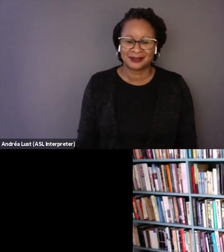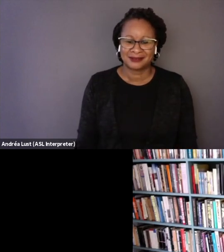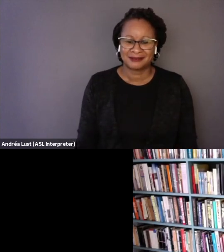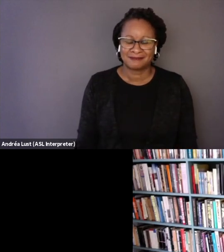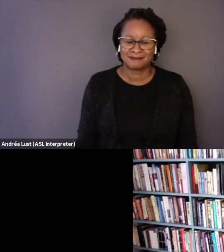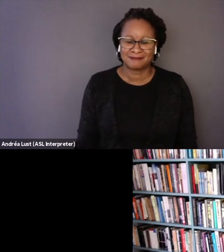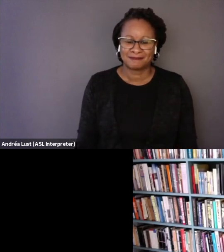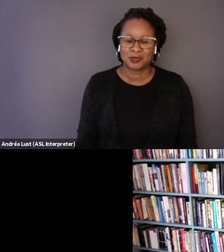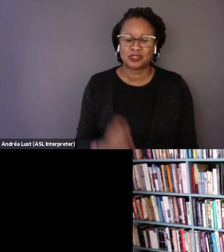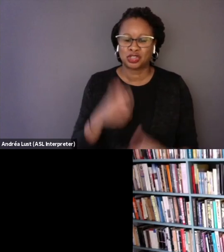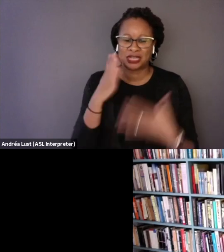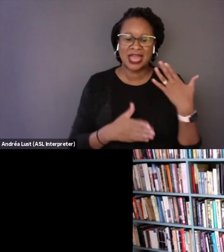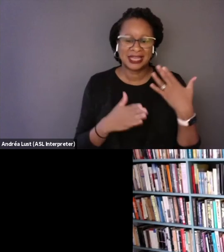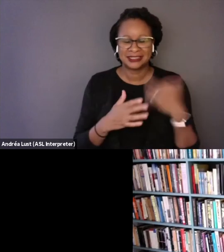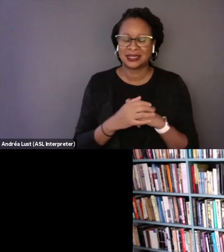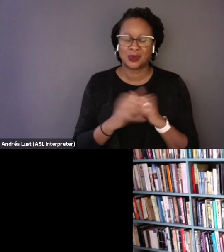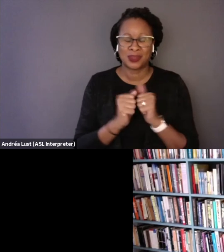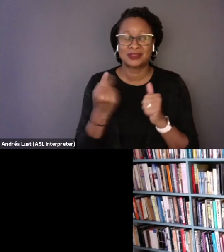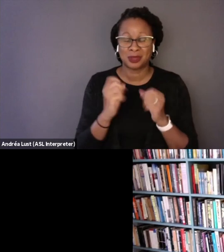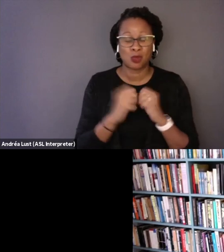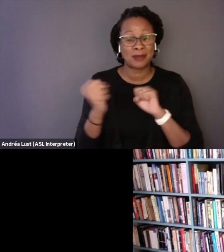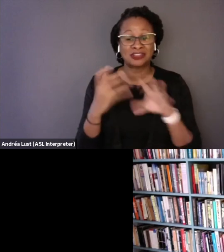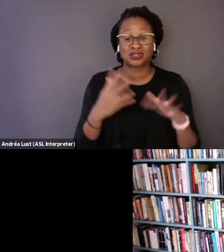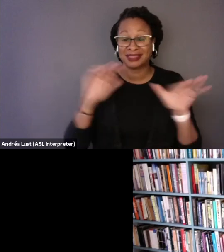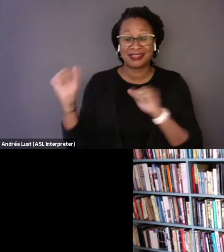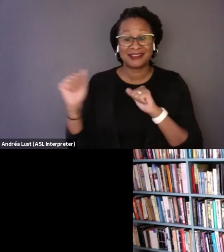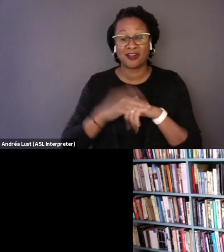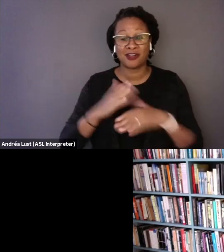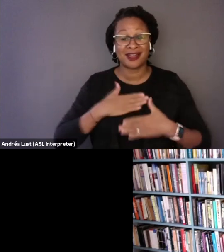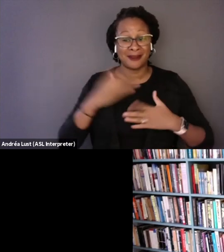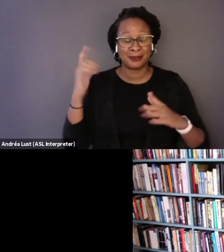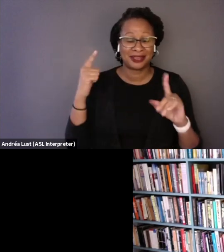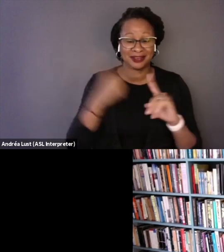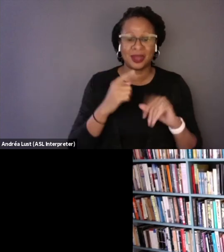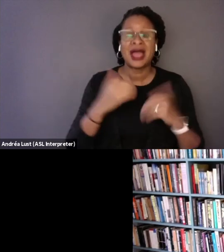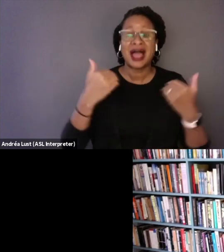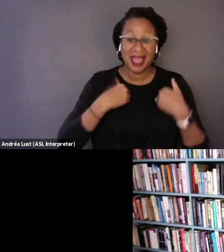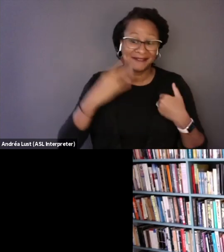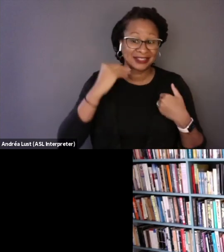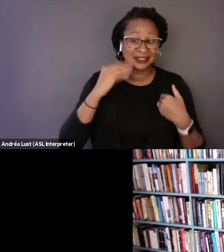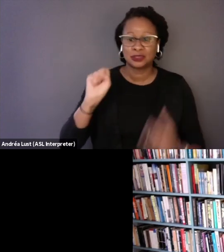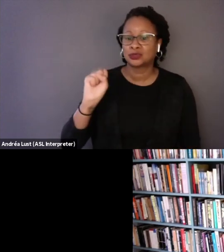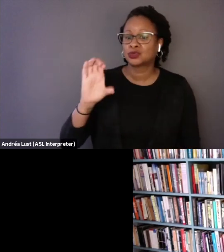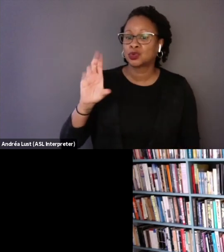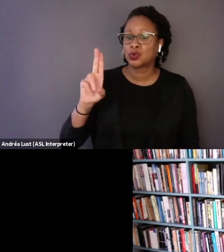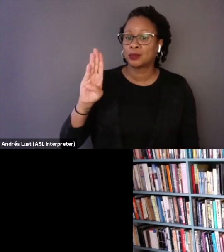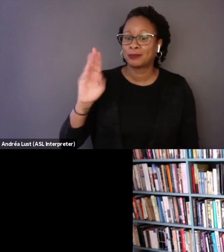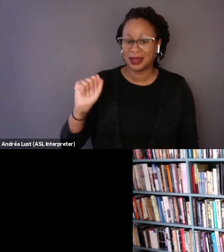and leave us on a happy note, but yes, I have done scuba diving. I have to admit, I am terrified.